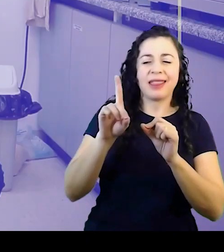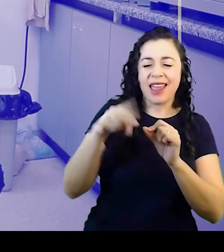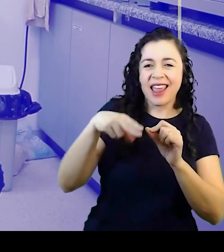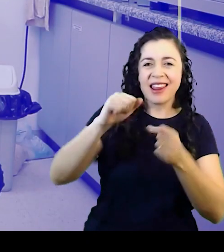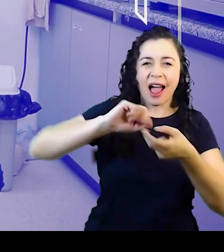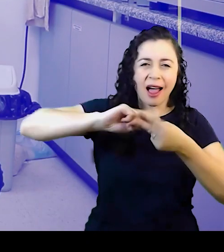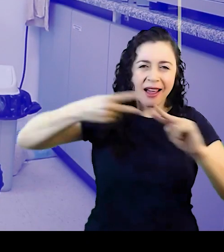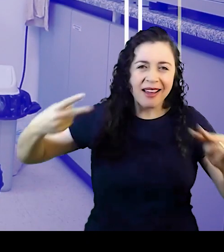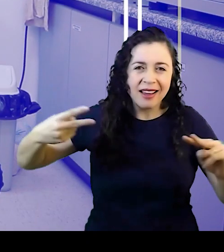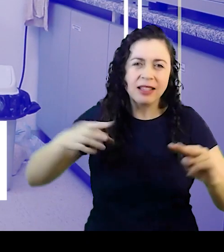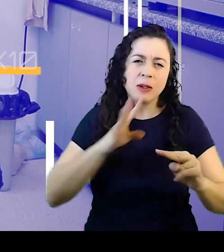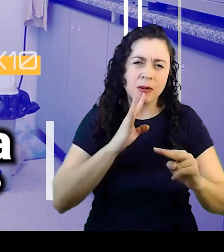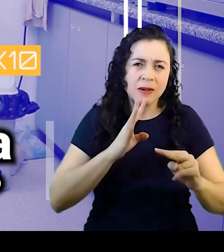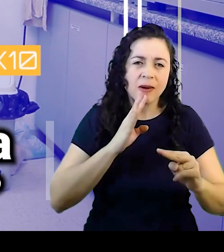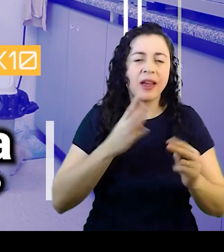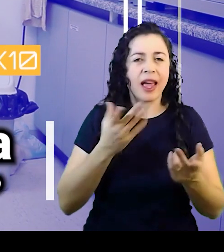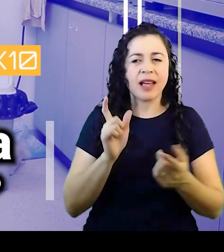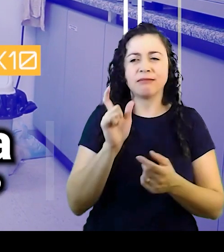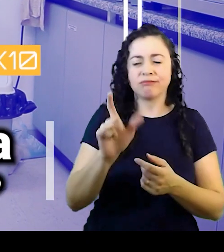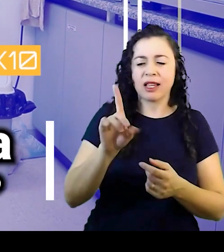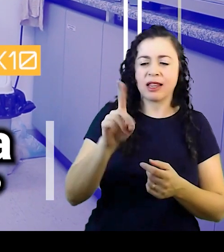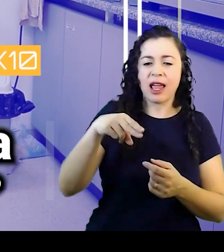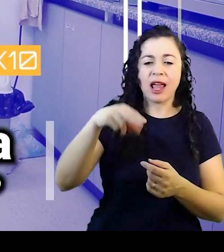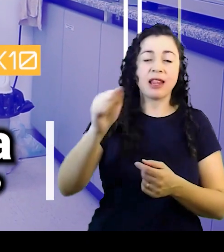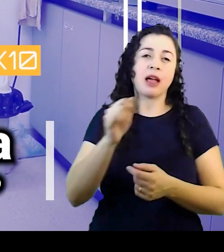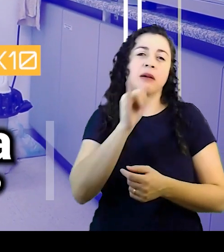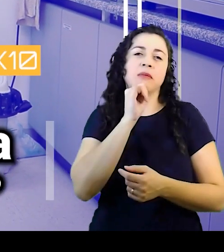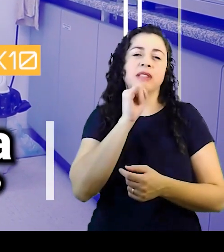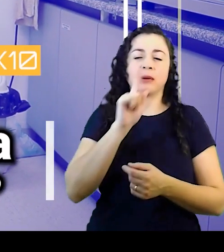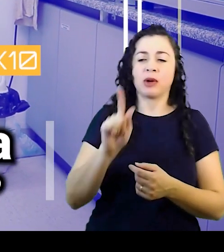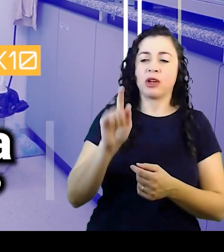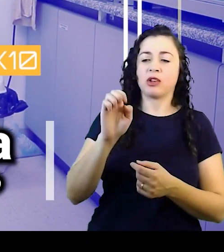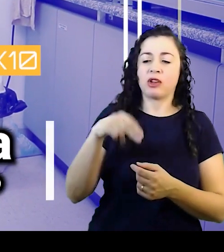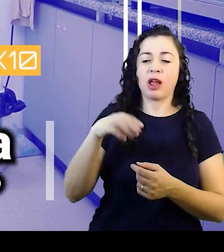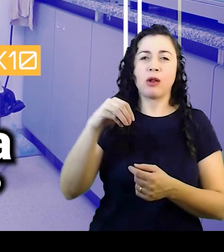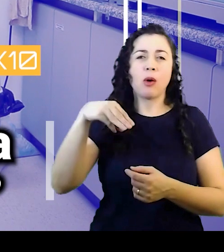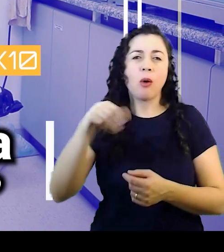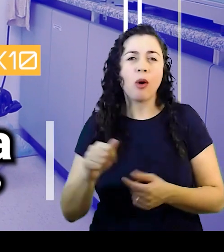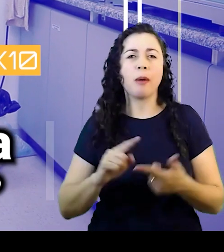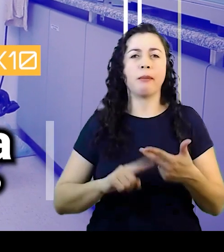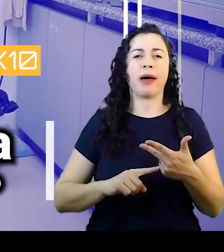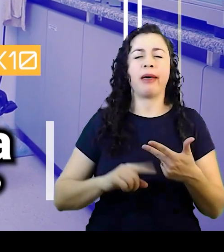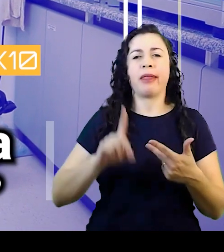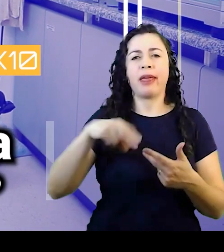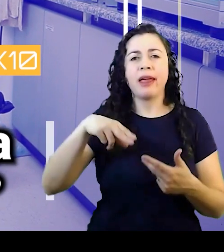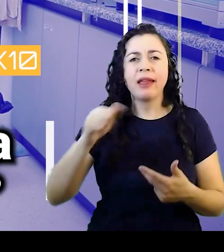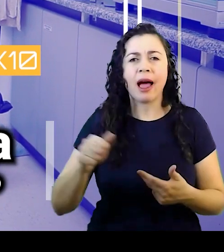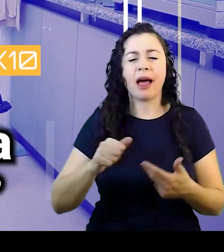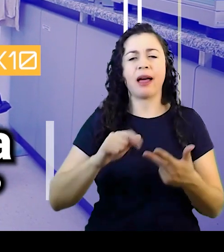you must have heard of it: the genome, DNA, genes. What would that be?